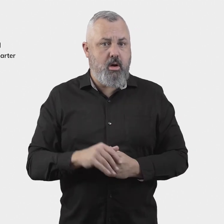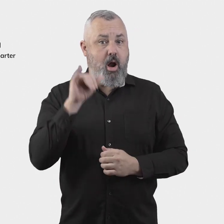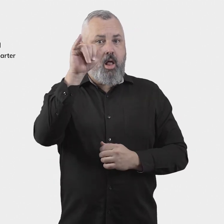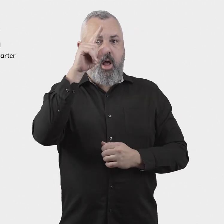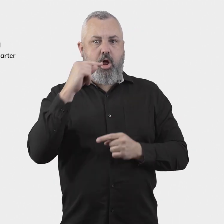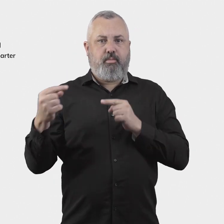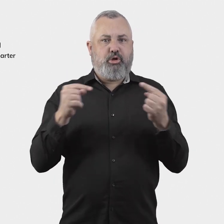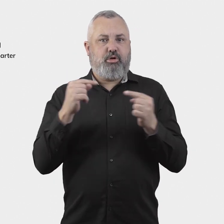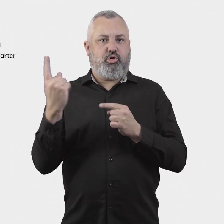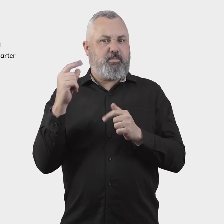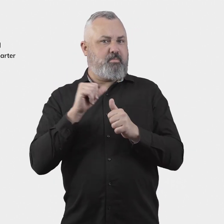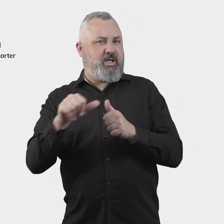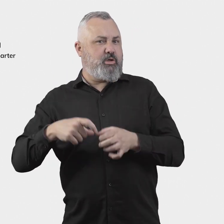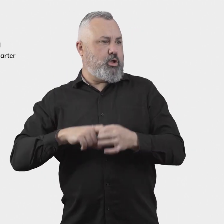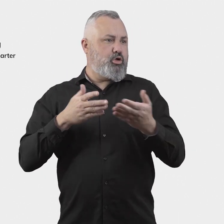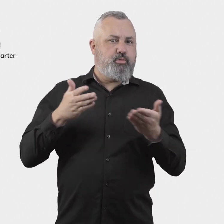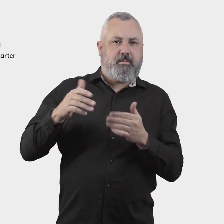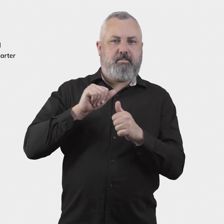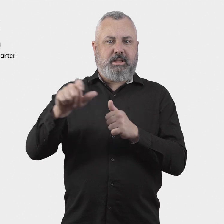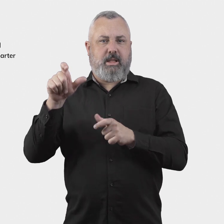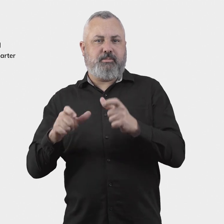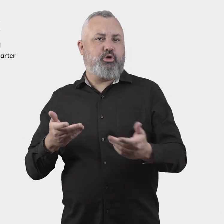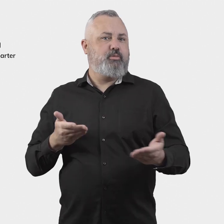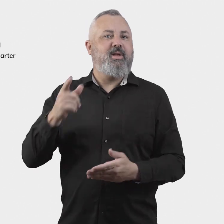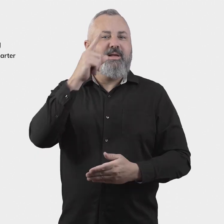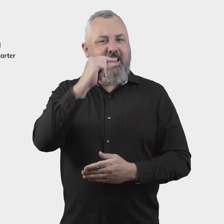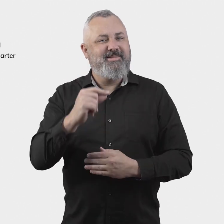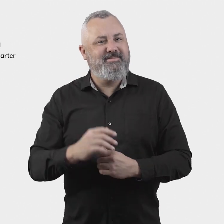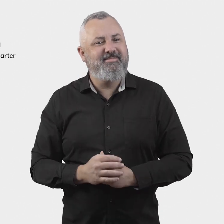Airlines will continue to have the option to offer services and remedies over and above their obligations under the charter, and the government considers it appropriate that airlines can choose to compete on these service offerings.